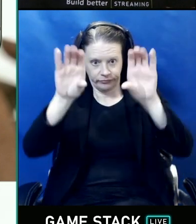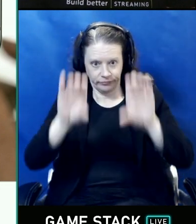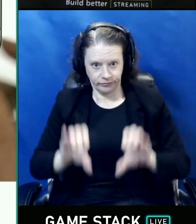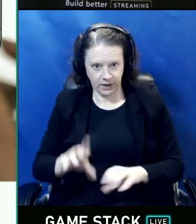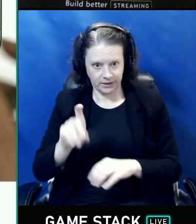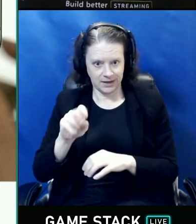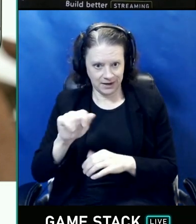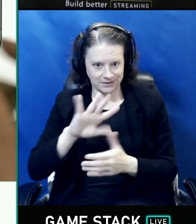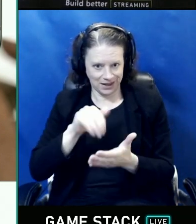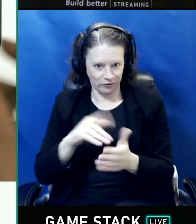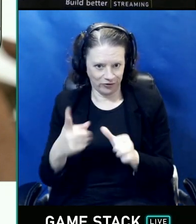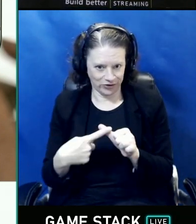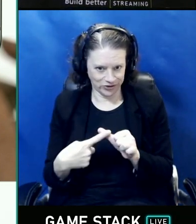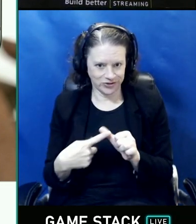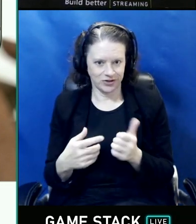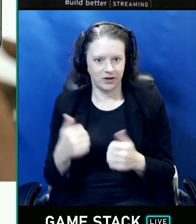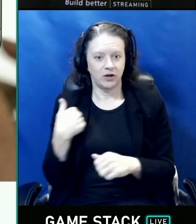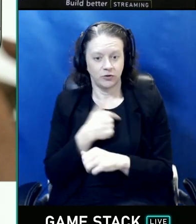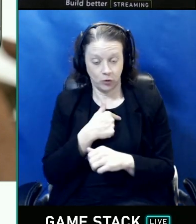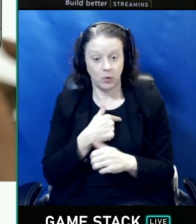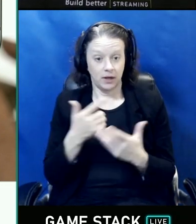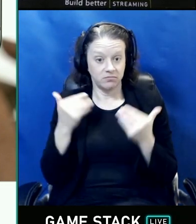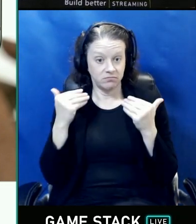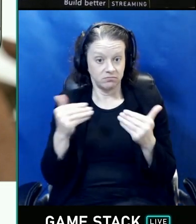some of the changes that we were making notes about earlier.